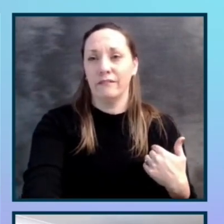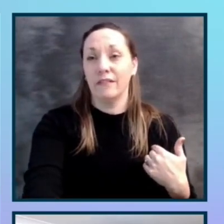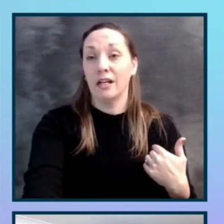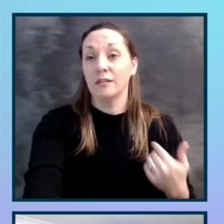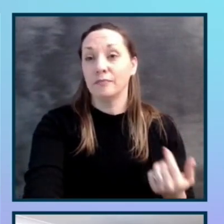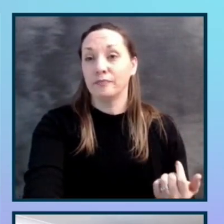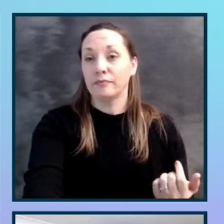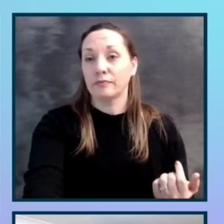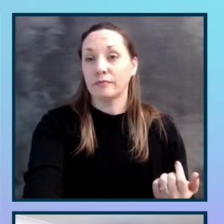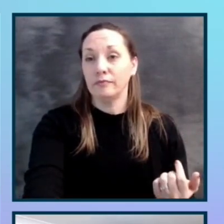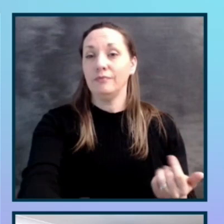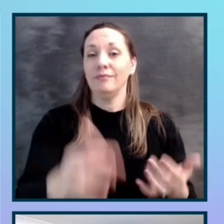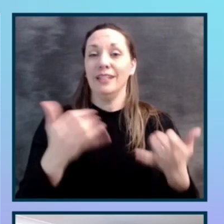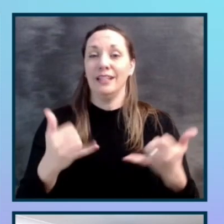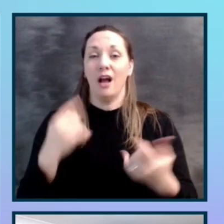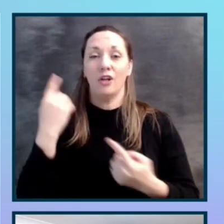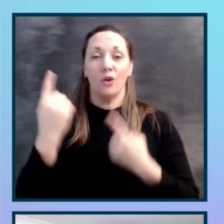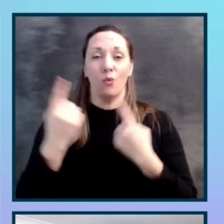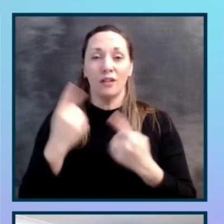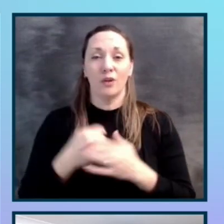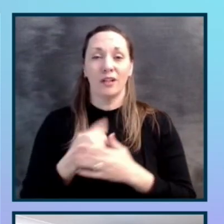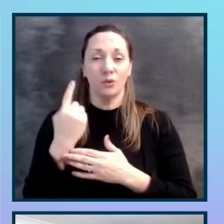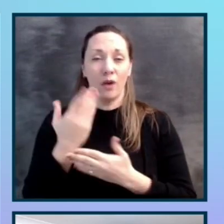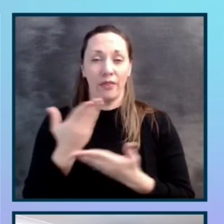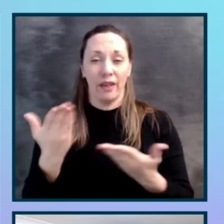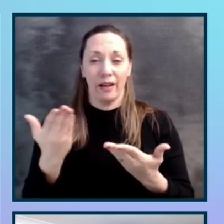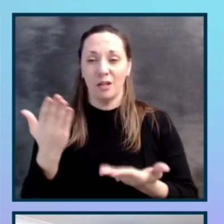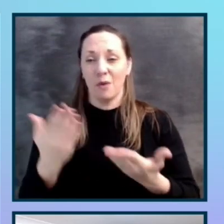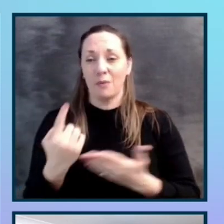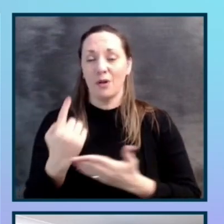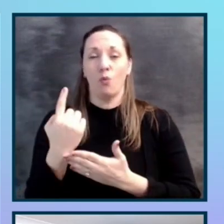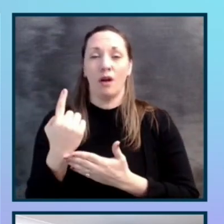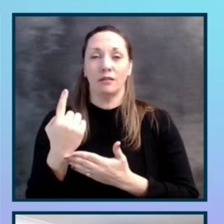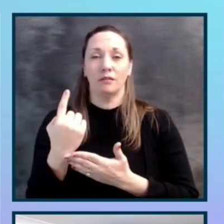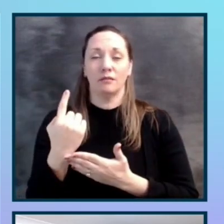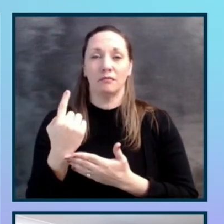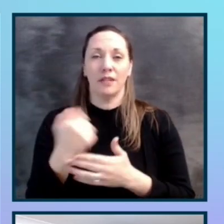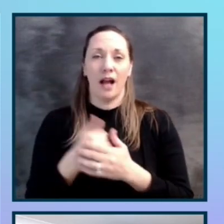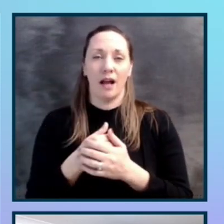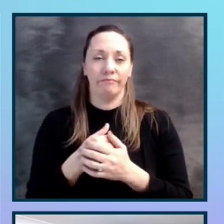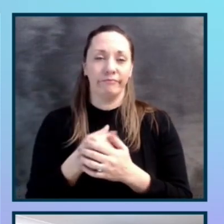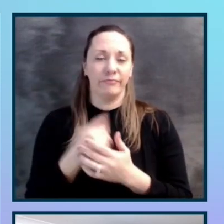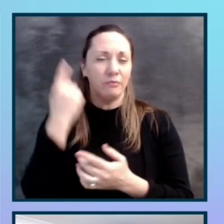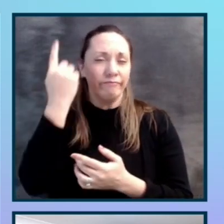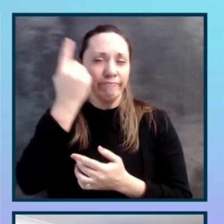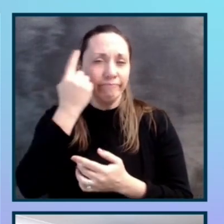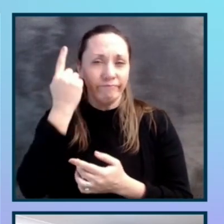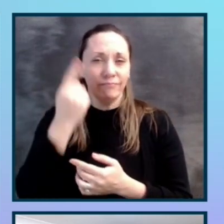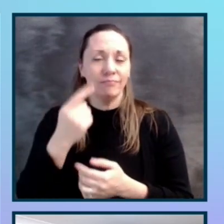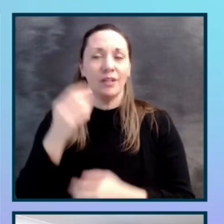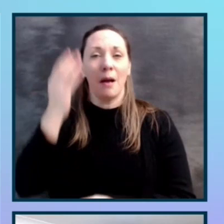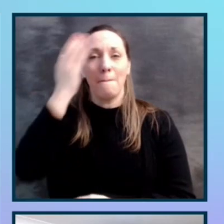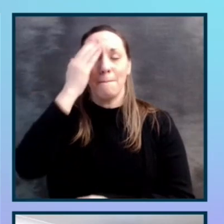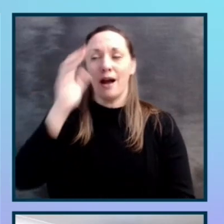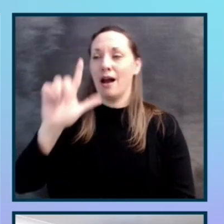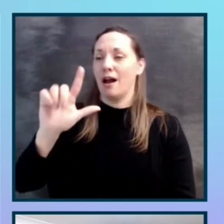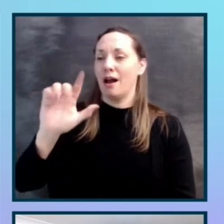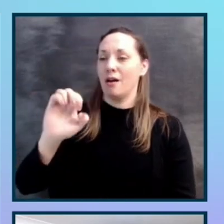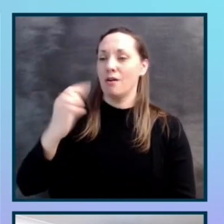there's one thing you've not talked about. There's probably one, that's probably what you're saying at the moment, which is Pirate Legend. So let's dive into that.